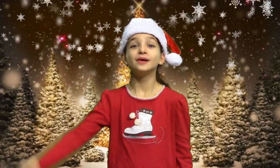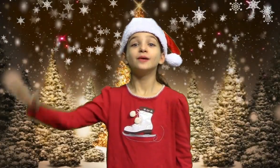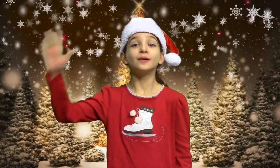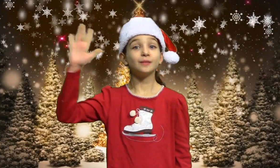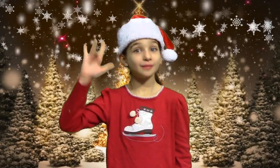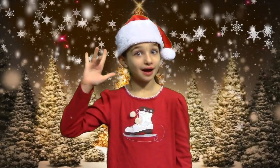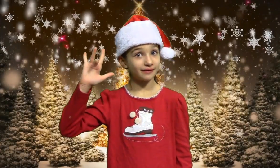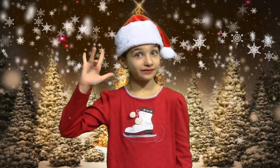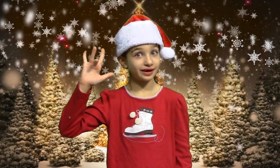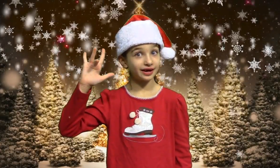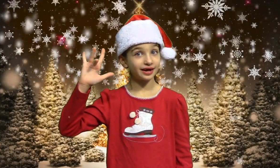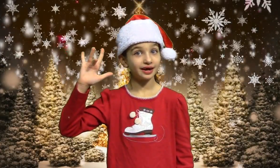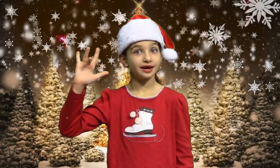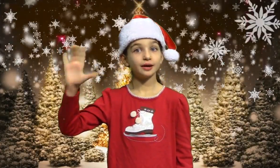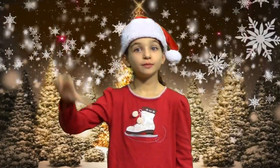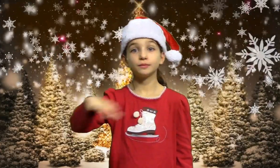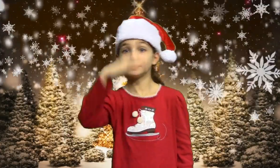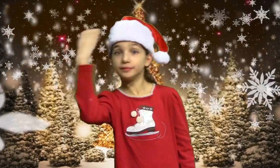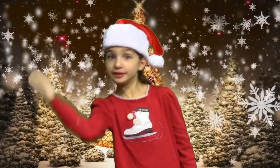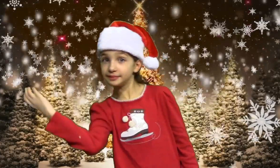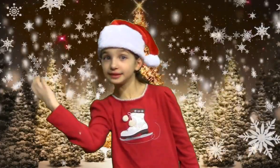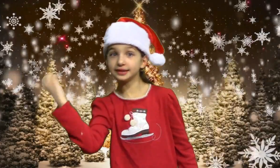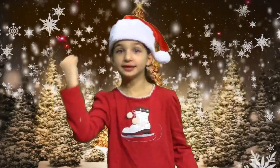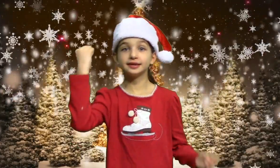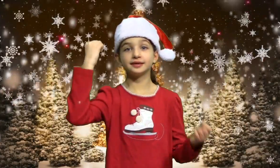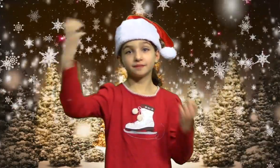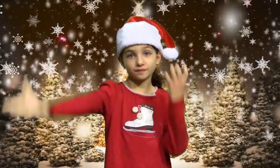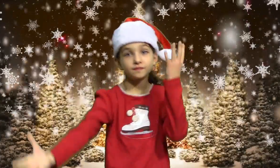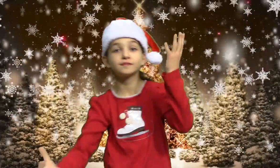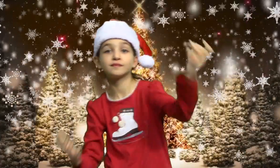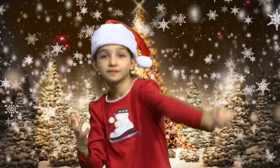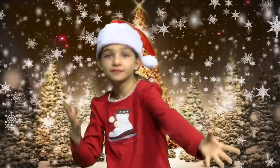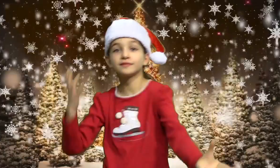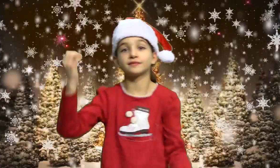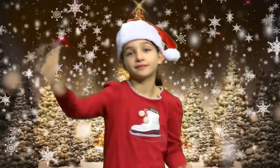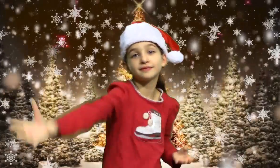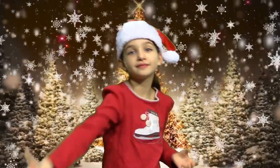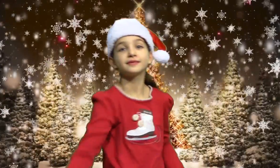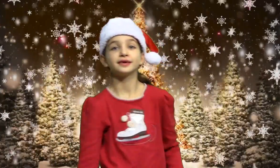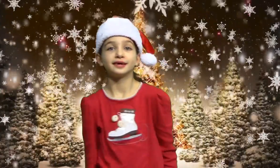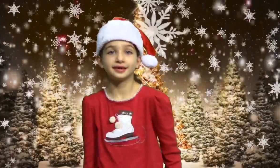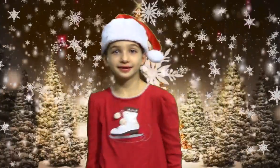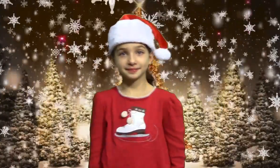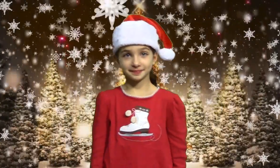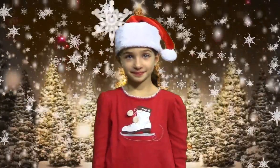"25 CHRISTMAS SIGNS"